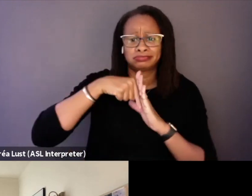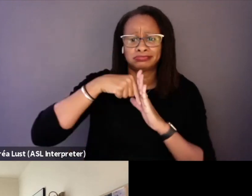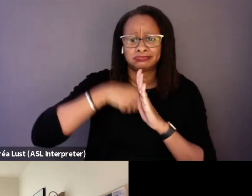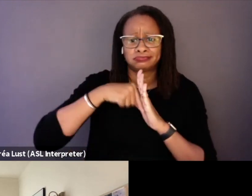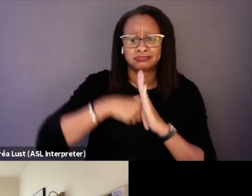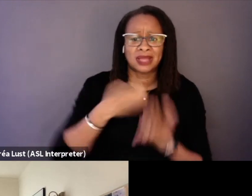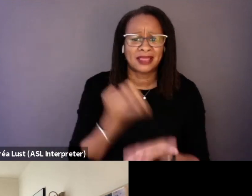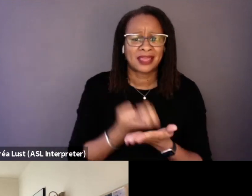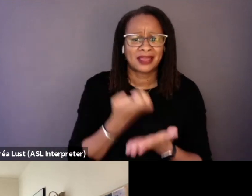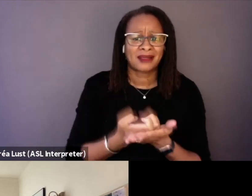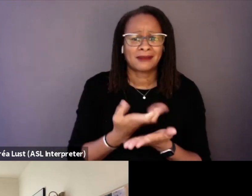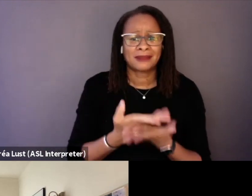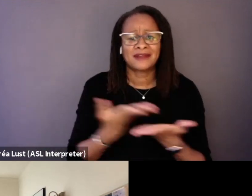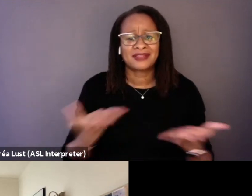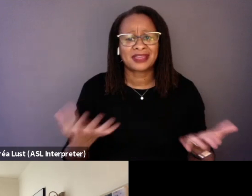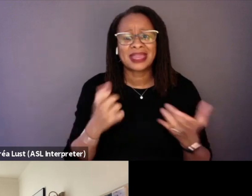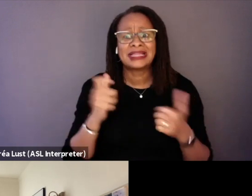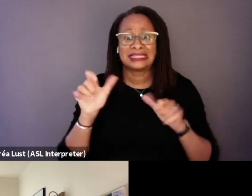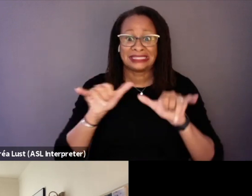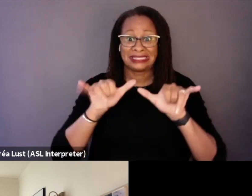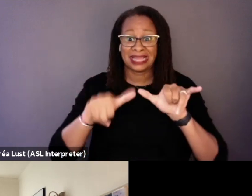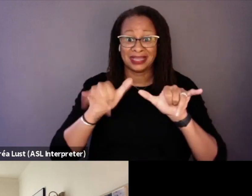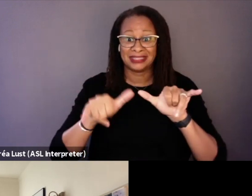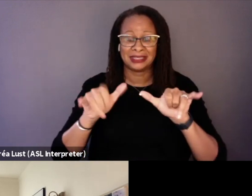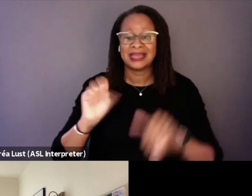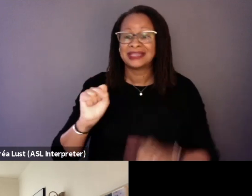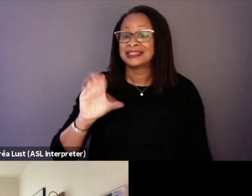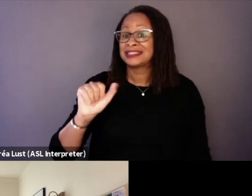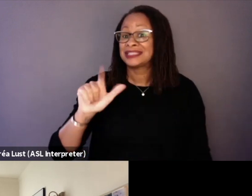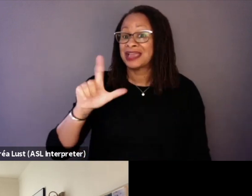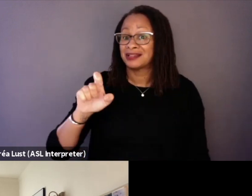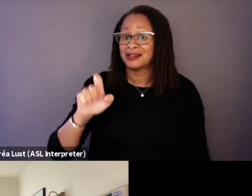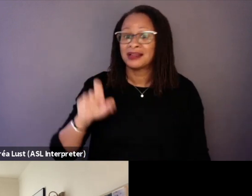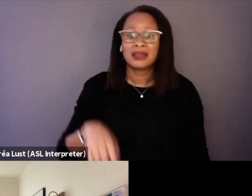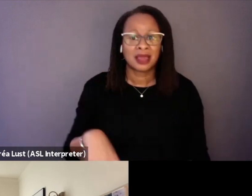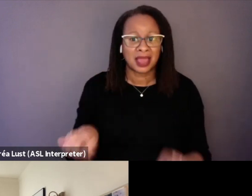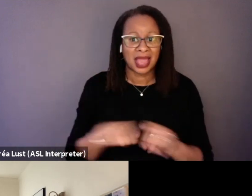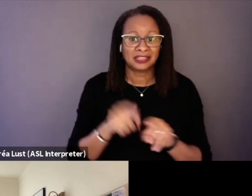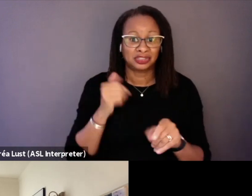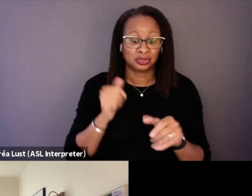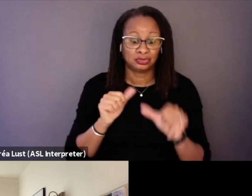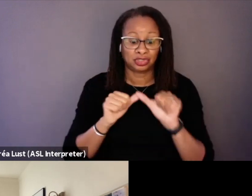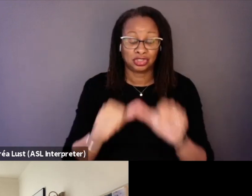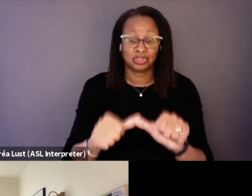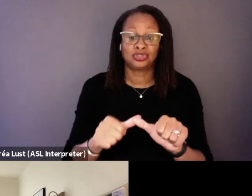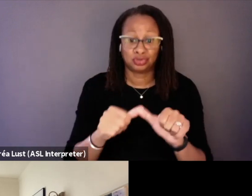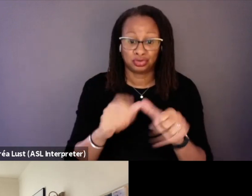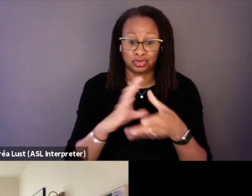and the scale of it as you go along the way, There's also some...